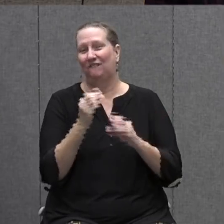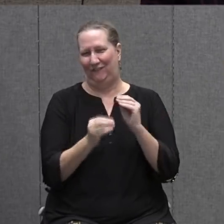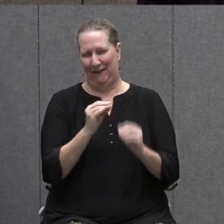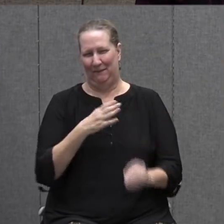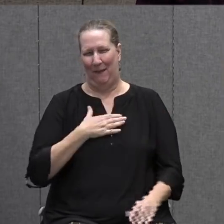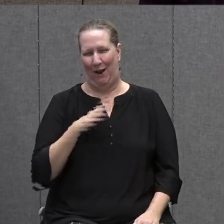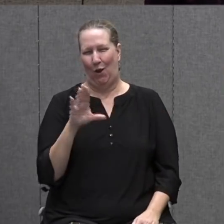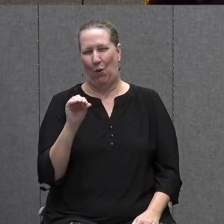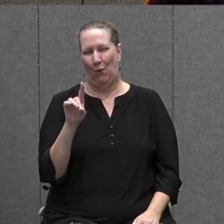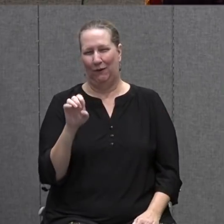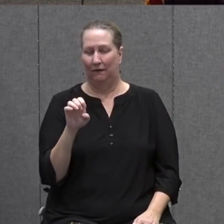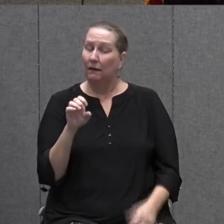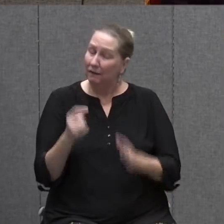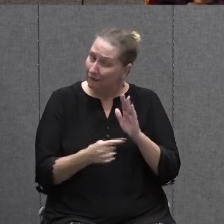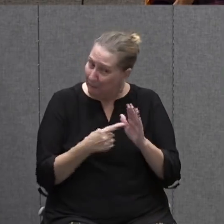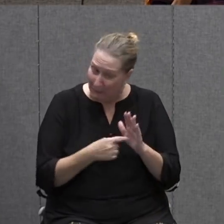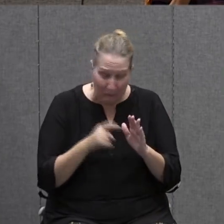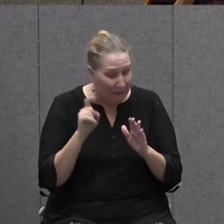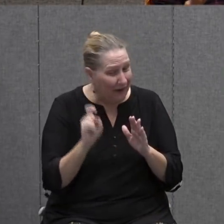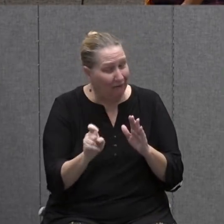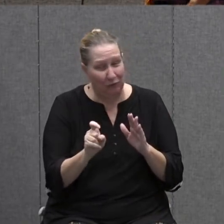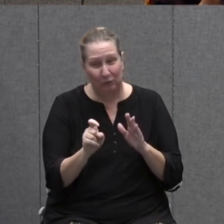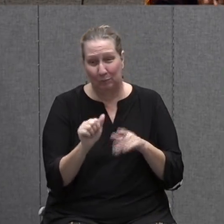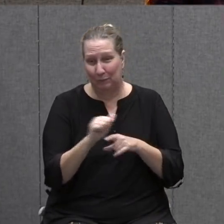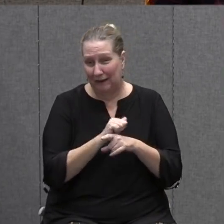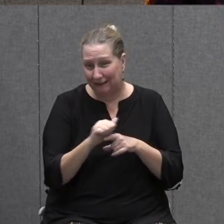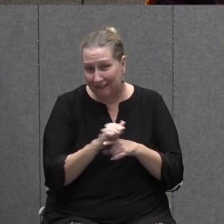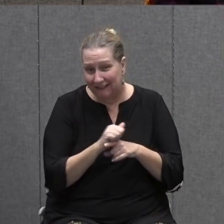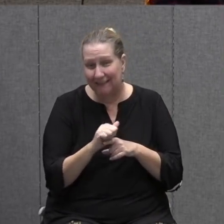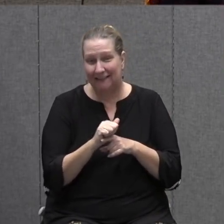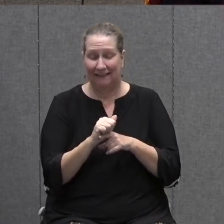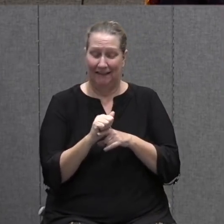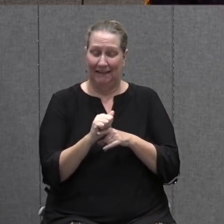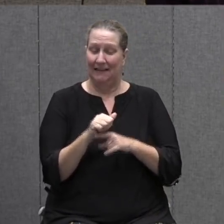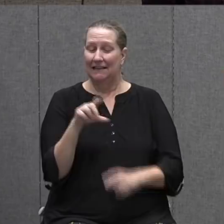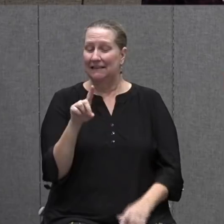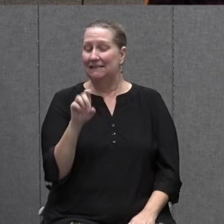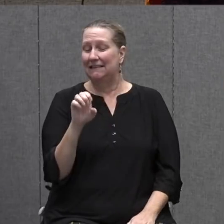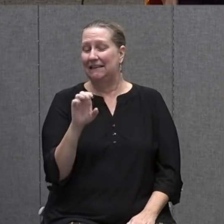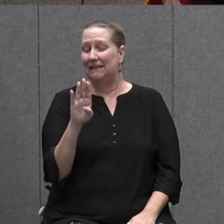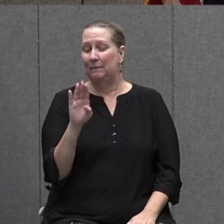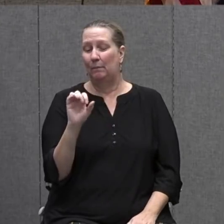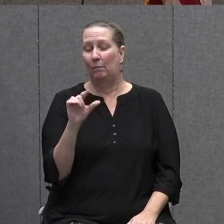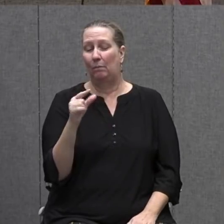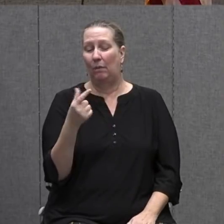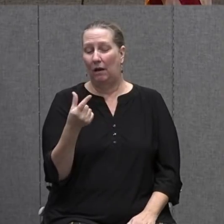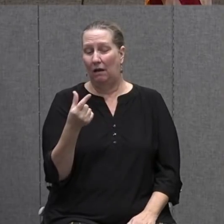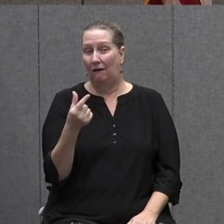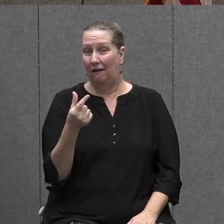And sometimes we have to debug or fix our codes if they were wrong and I made a mistake there.